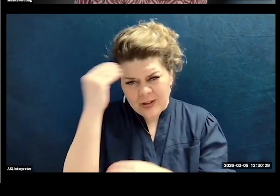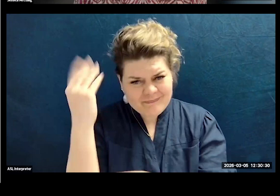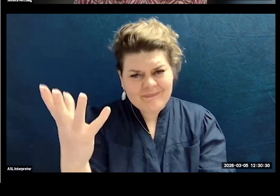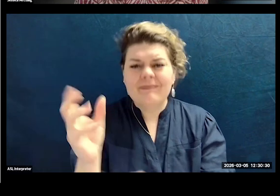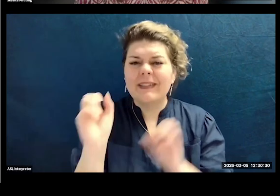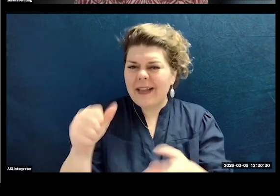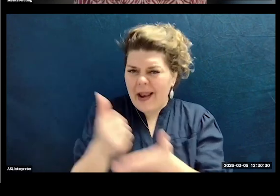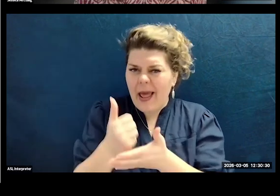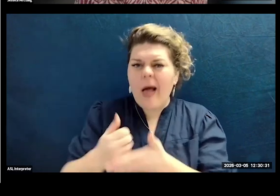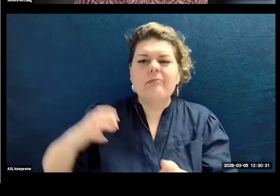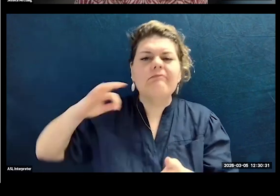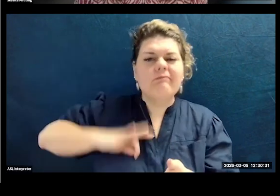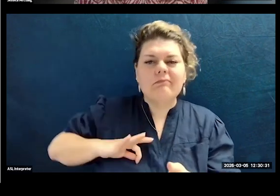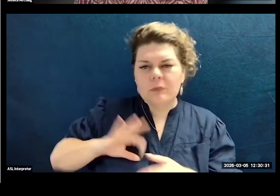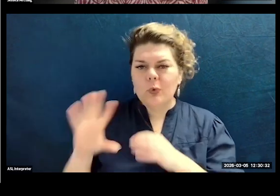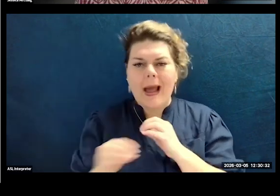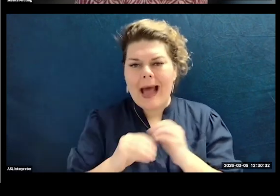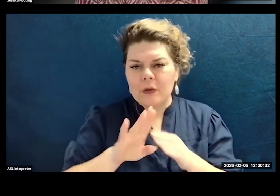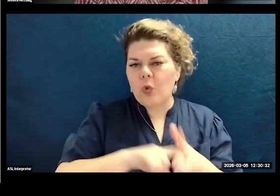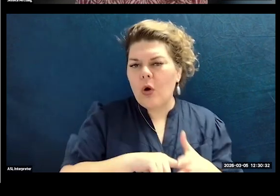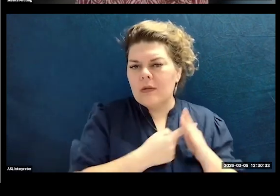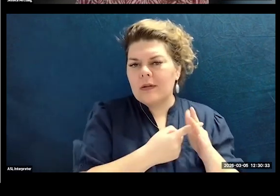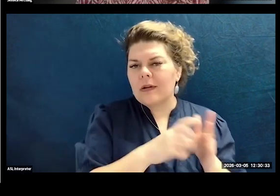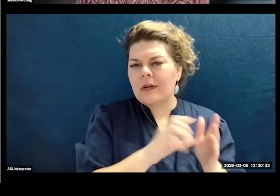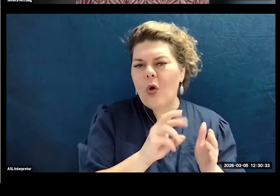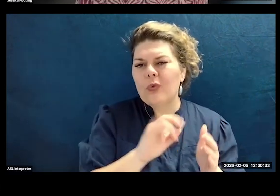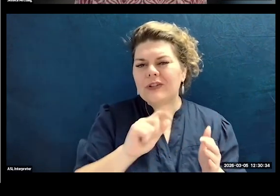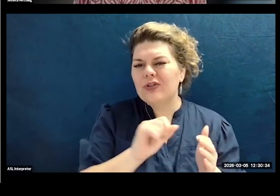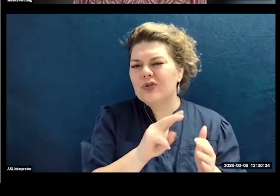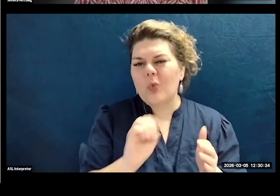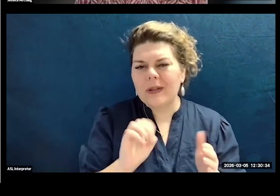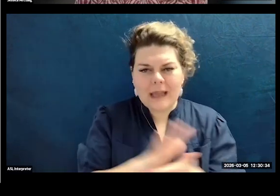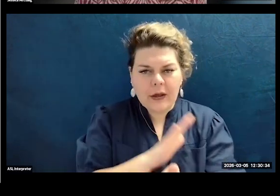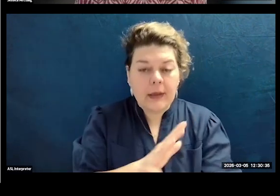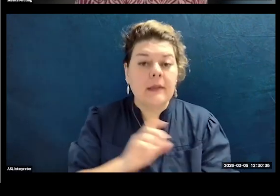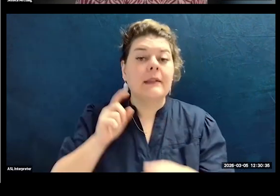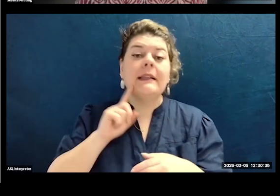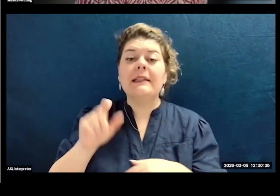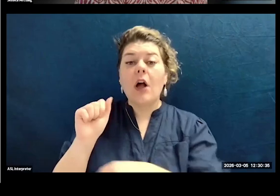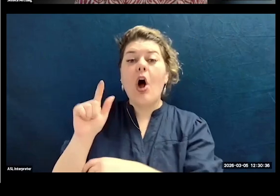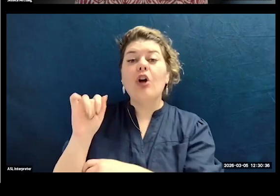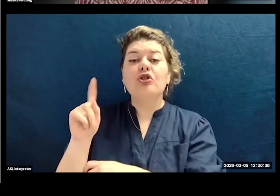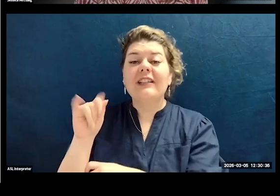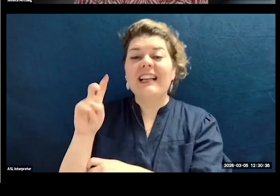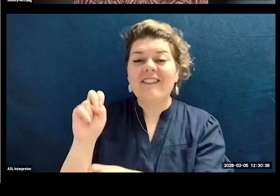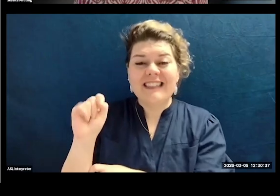to add in your original source document if you have access is alternative text for informative images.